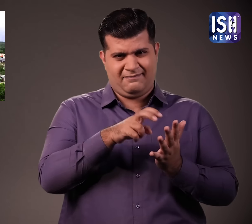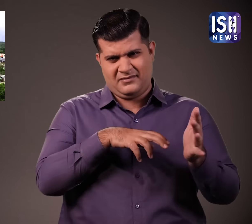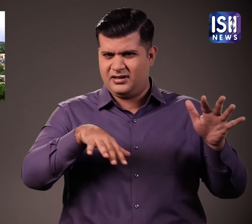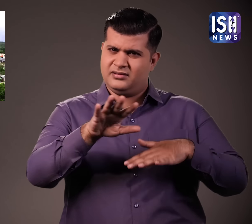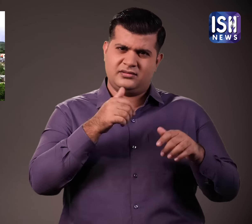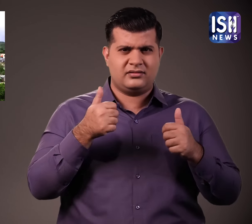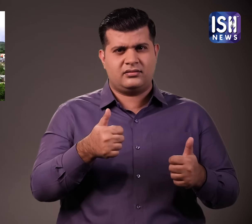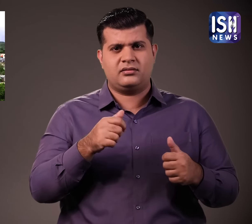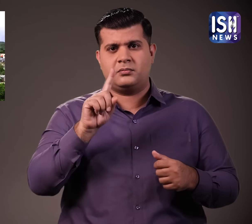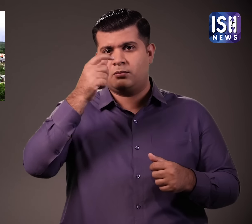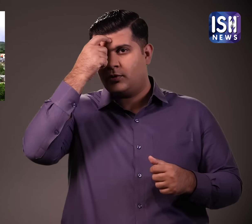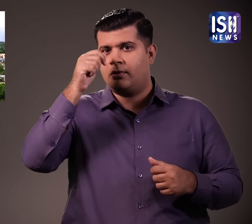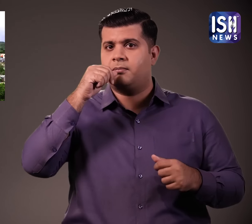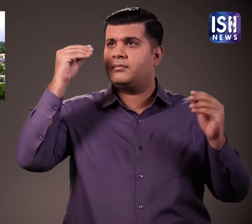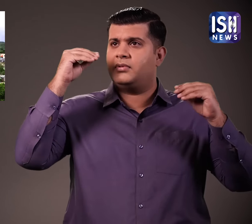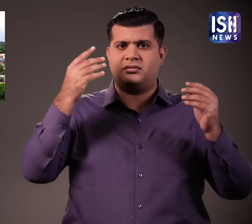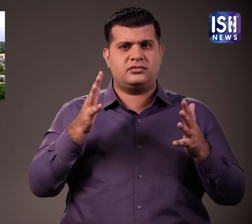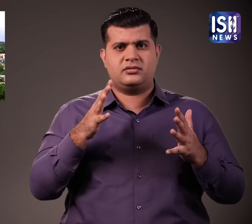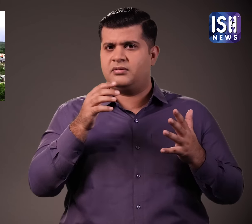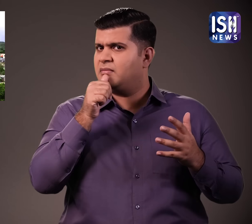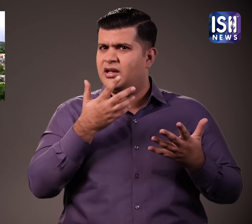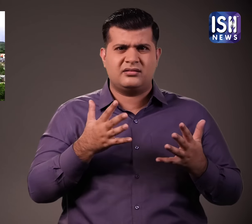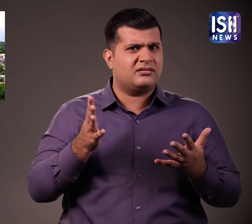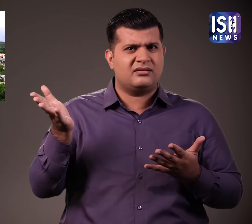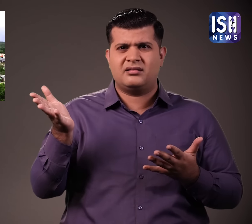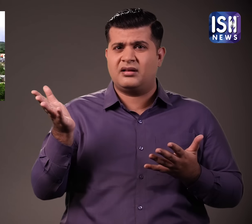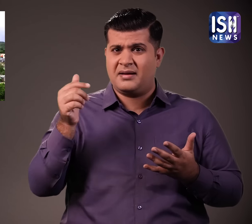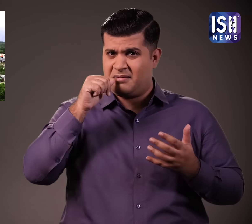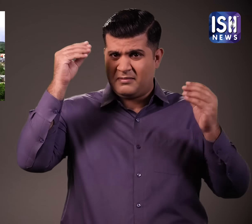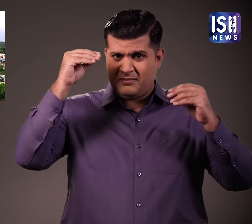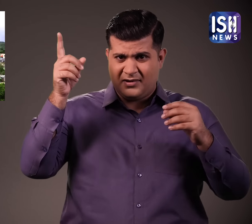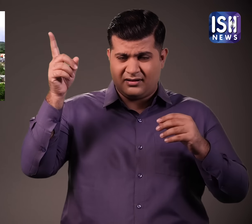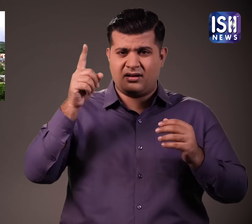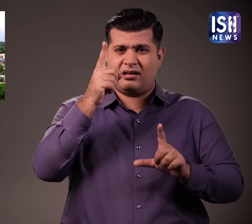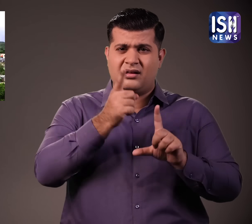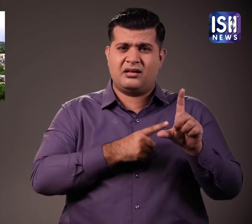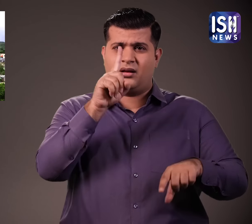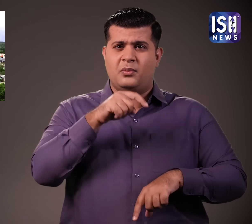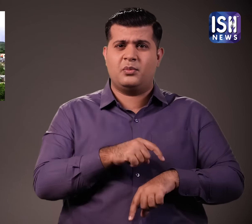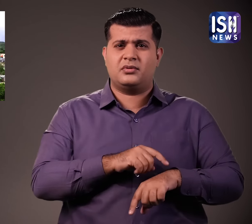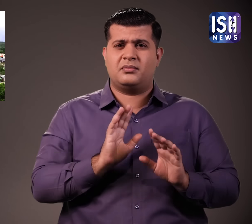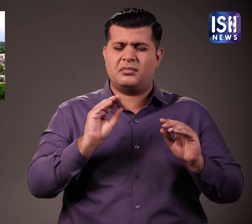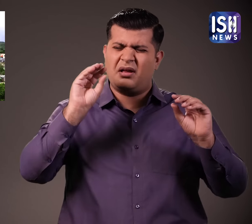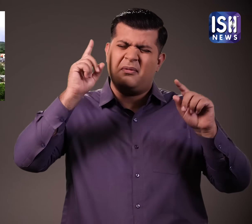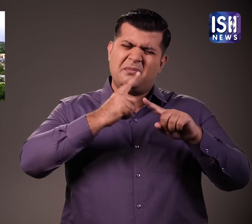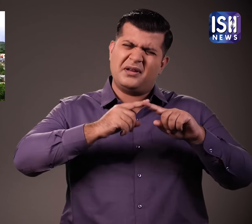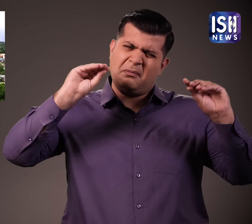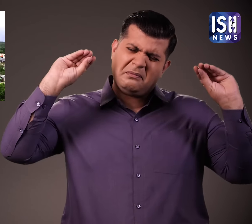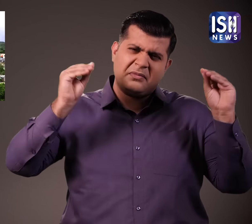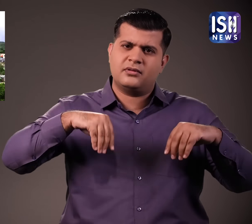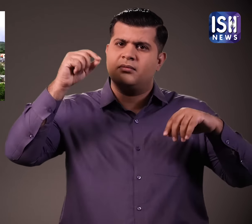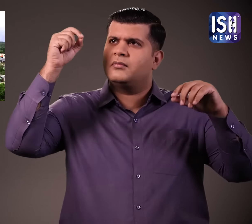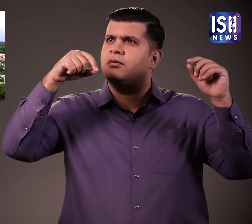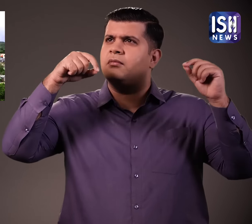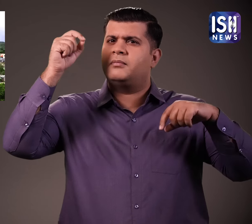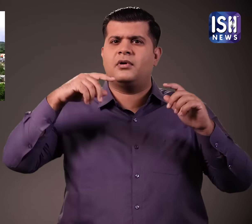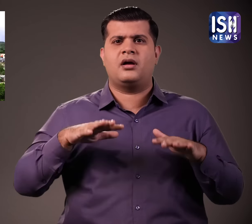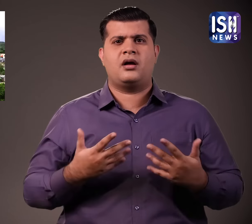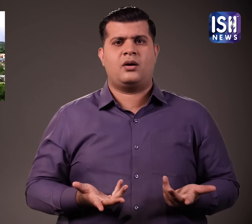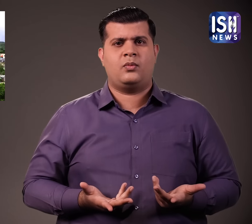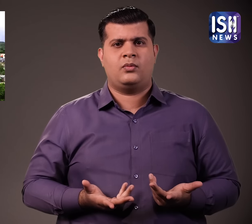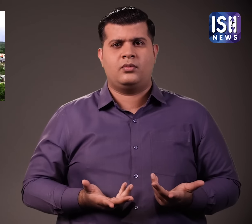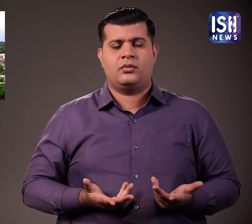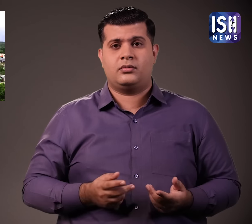But this seemed impossible because Hiware is a drought-prone area and receives less than 15 inches of rainfall a year.